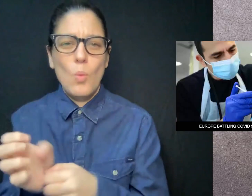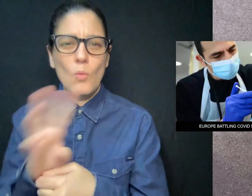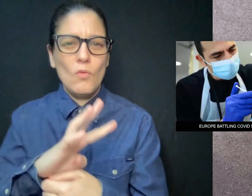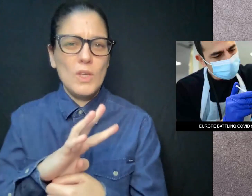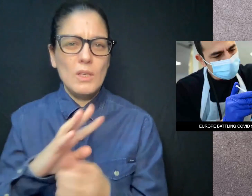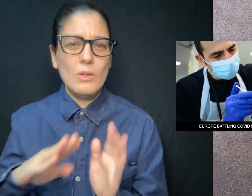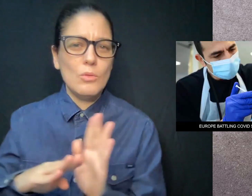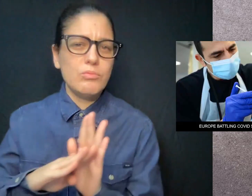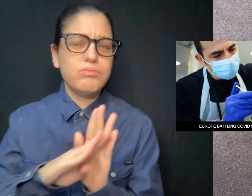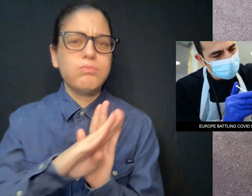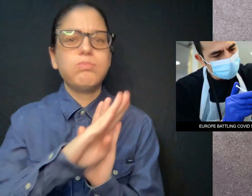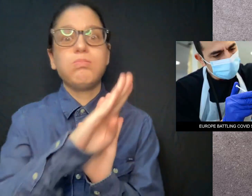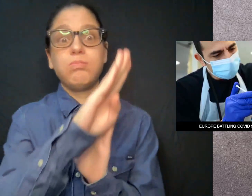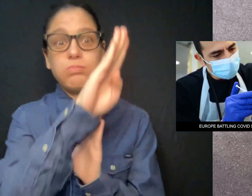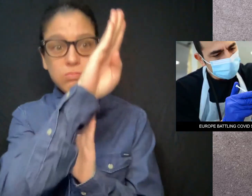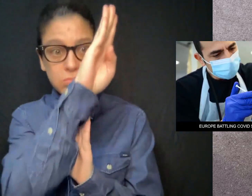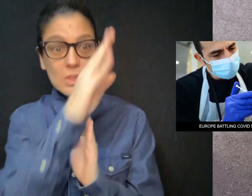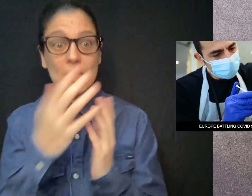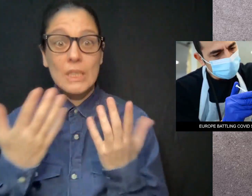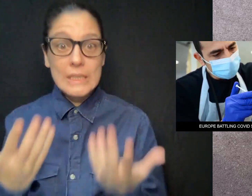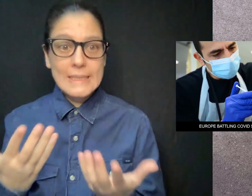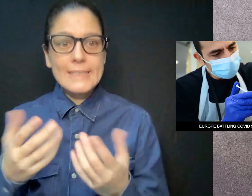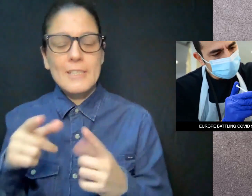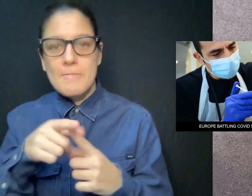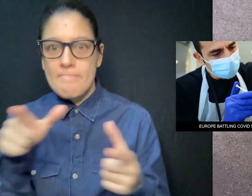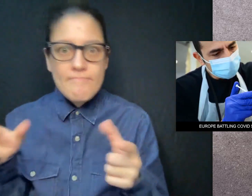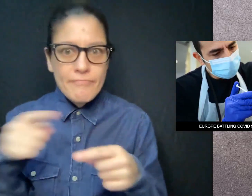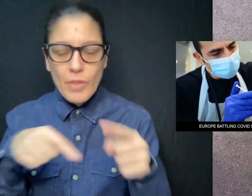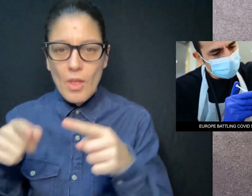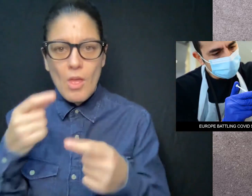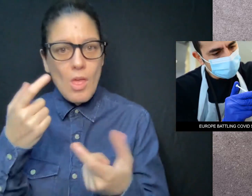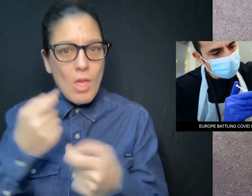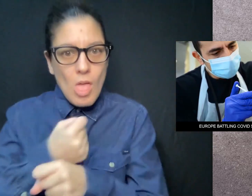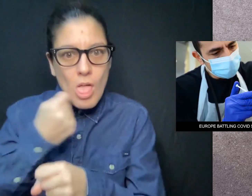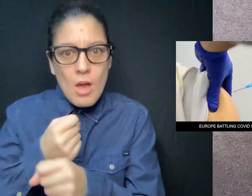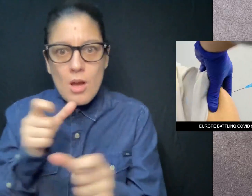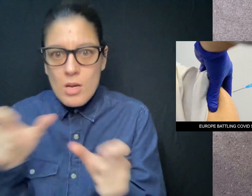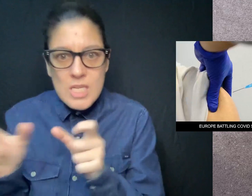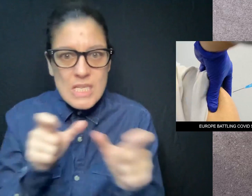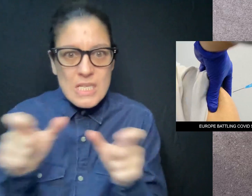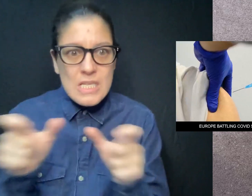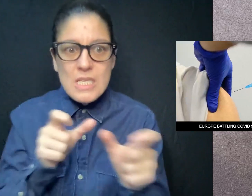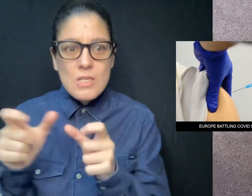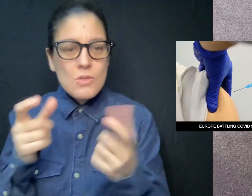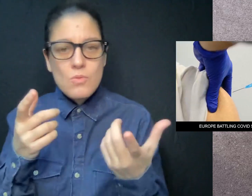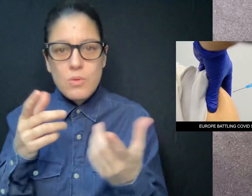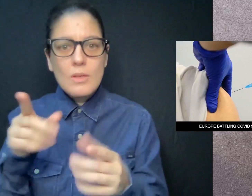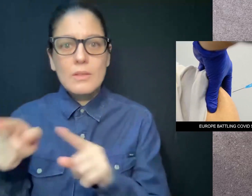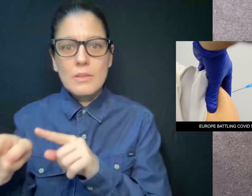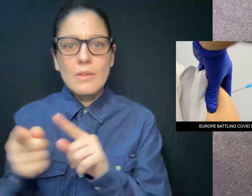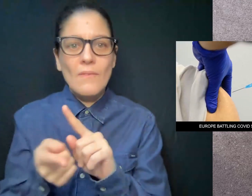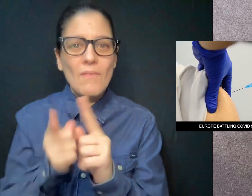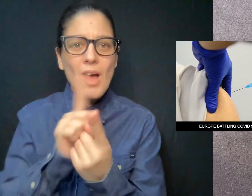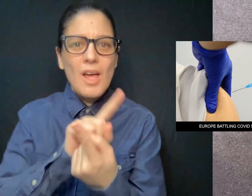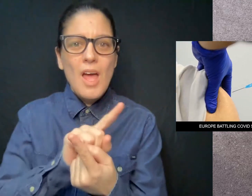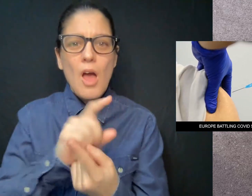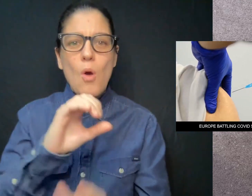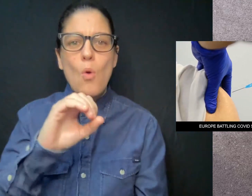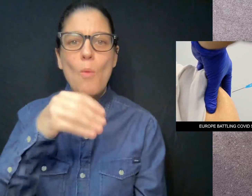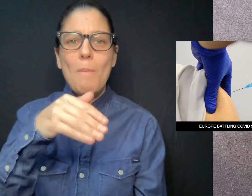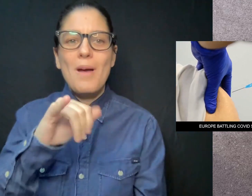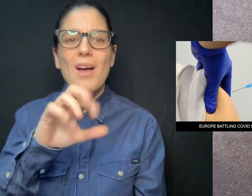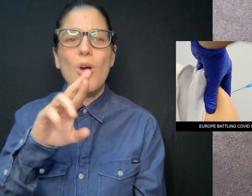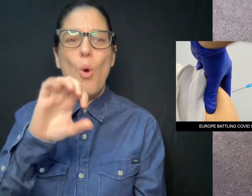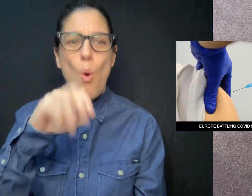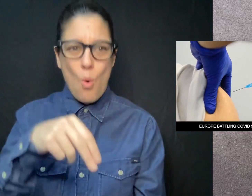Europe is battling a surge in Covid 19 cases amid concerns over the omicron variant